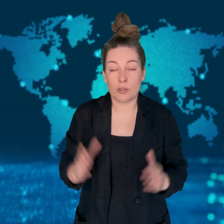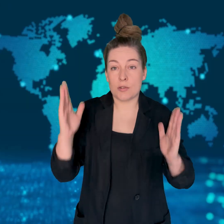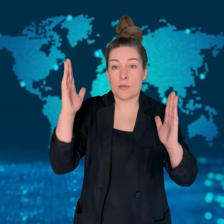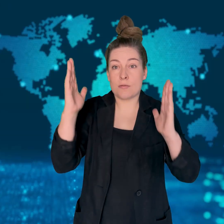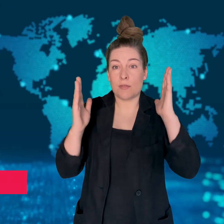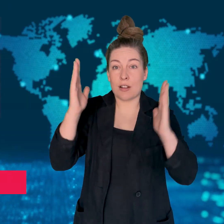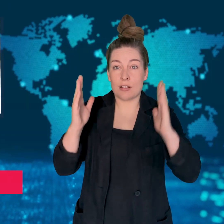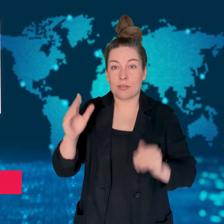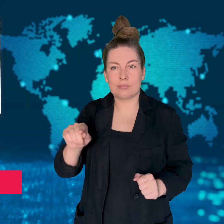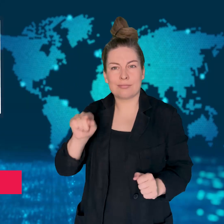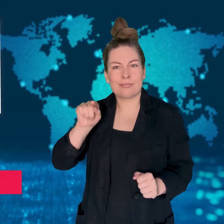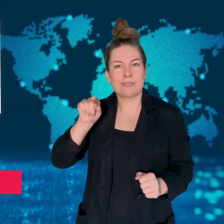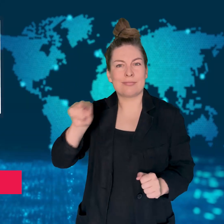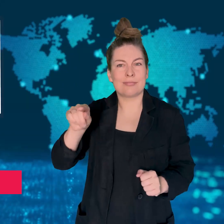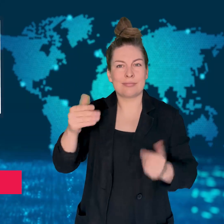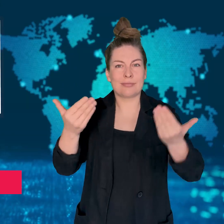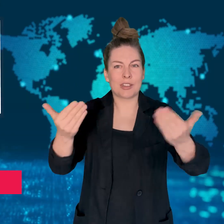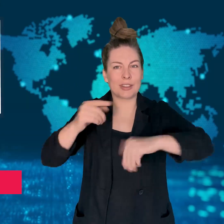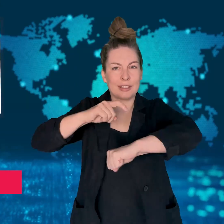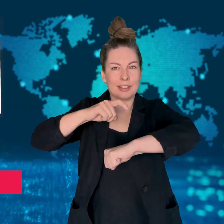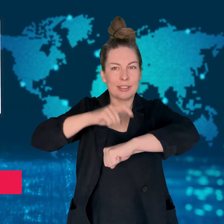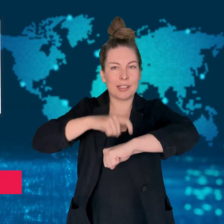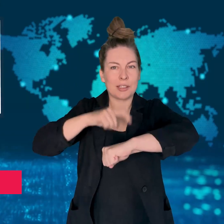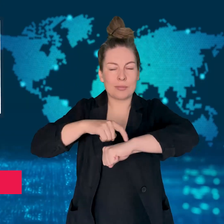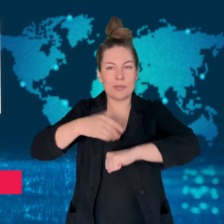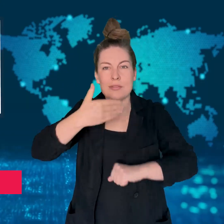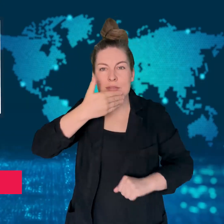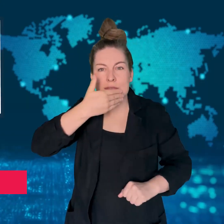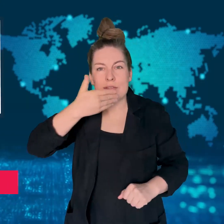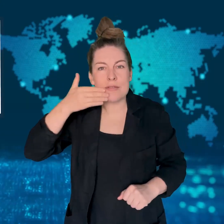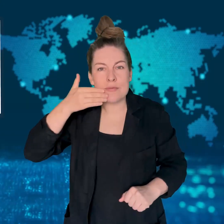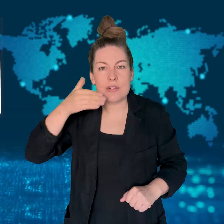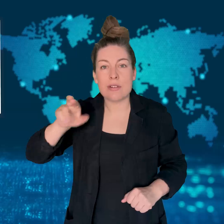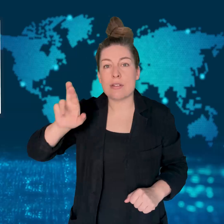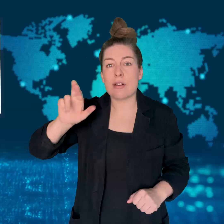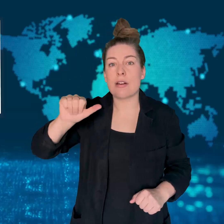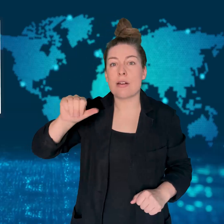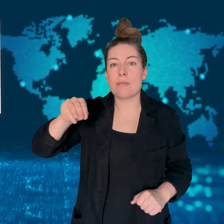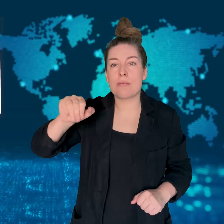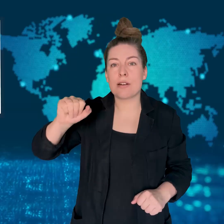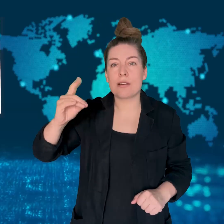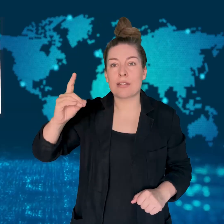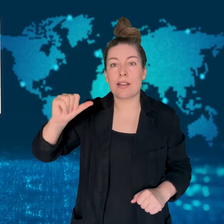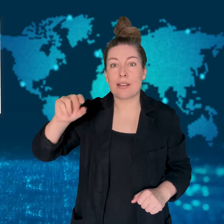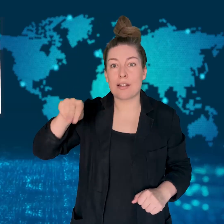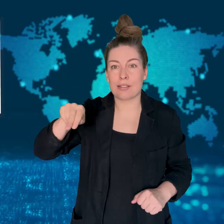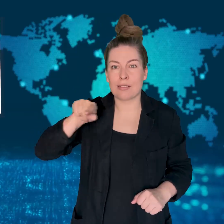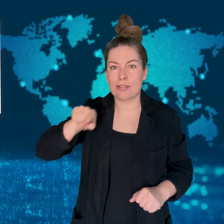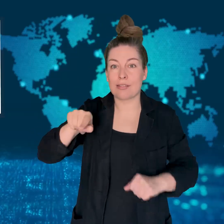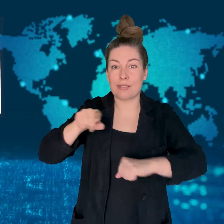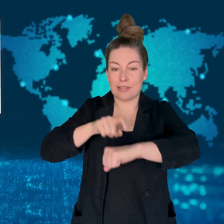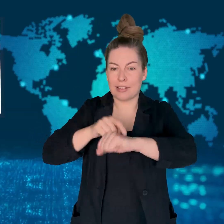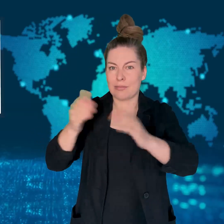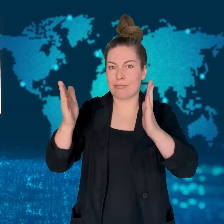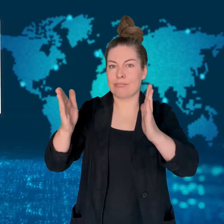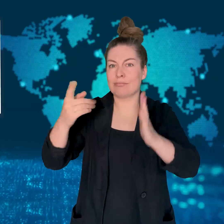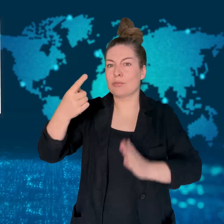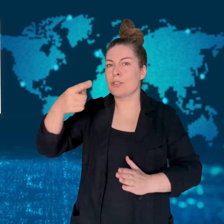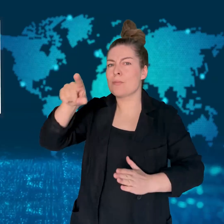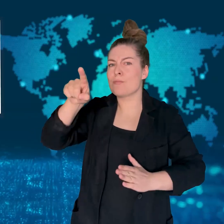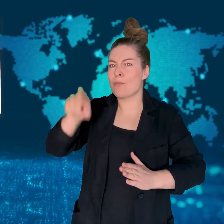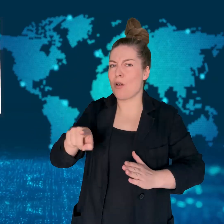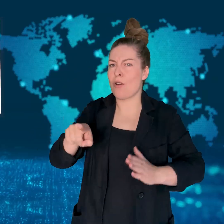[MONIKA]: In Malaysia, religious authorities have increased